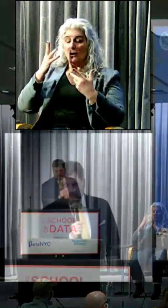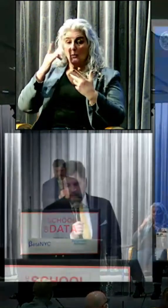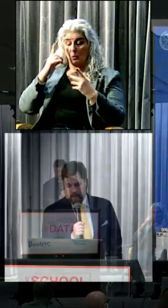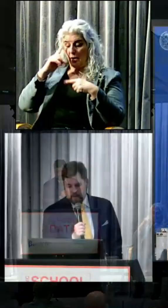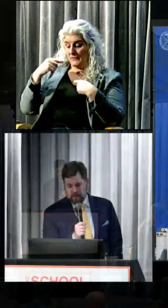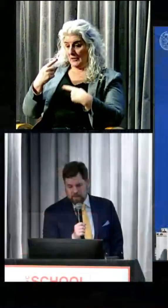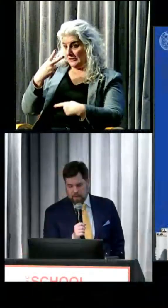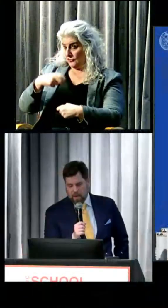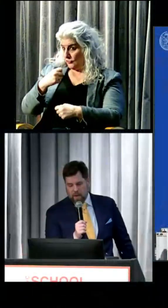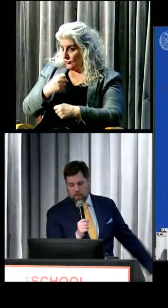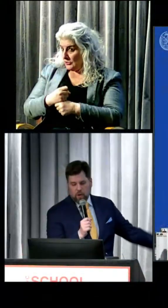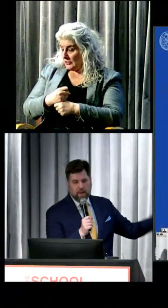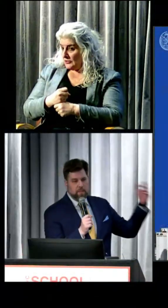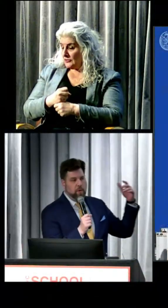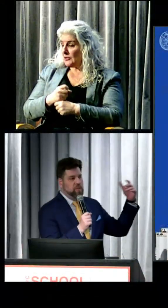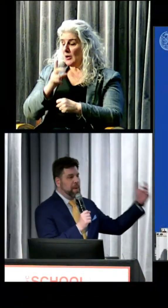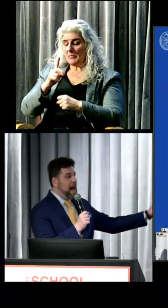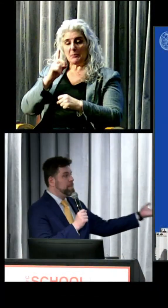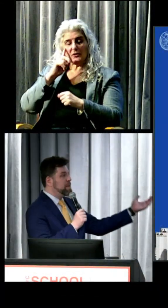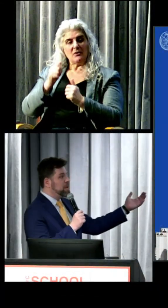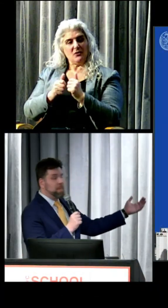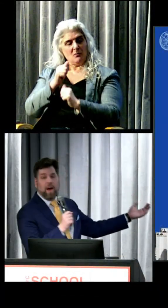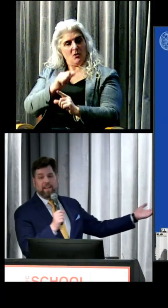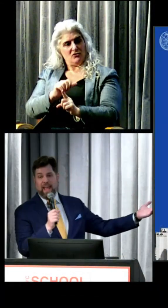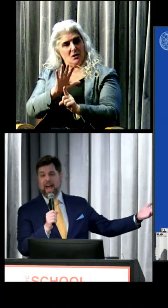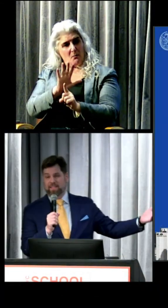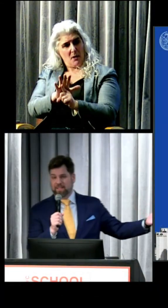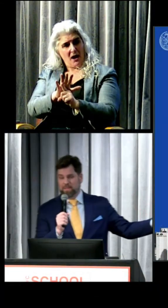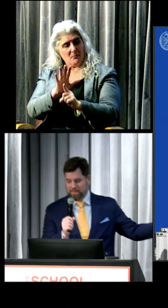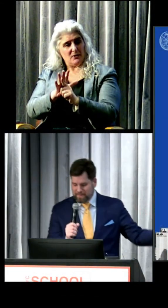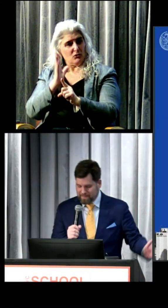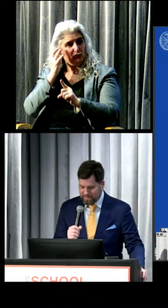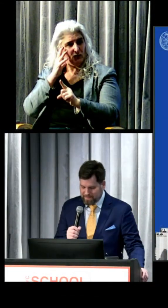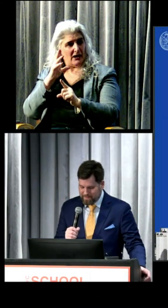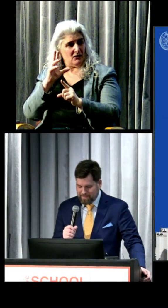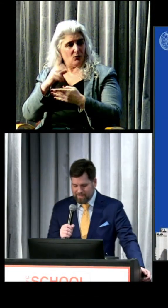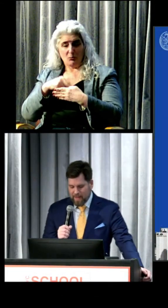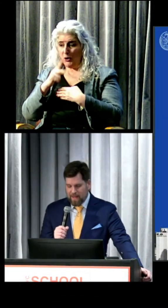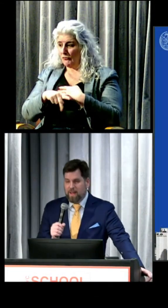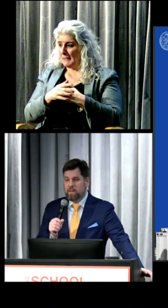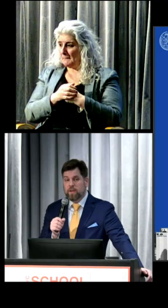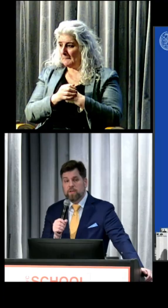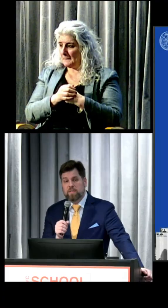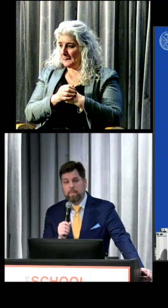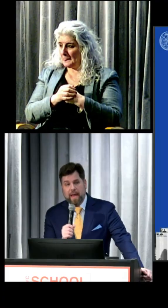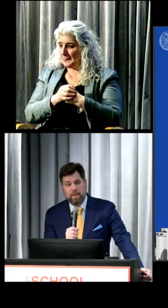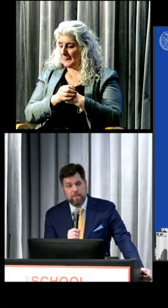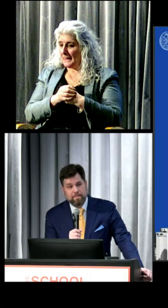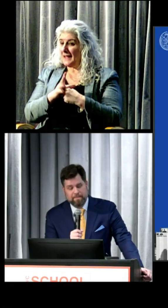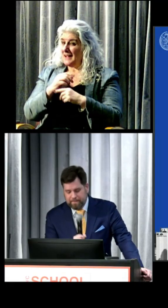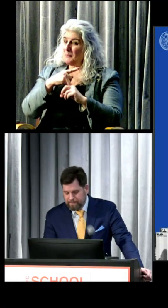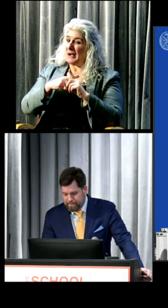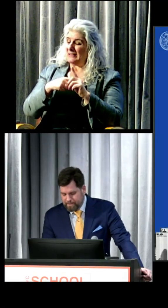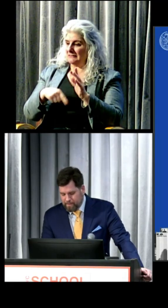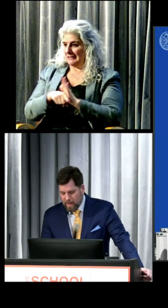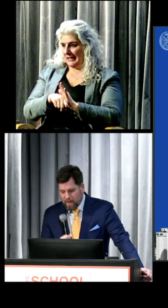Today we're gonna focus on the connected city systems part of this exhibition, and we'll dive into a specific exhibit.